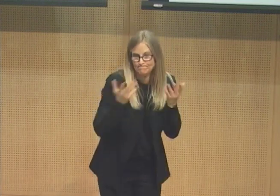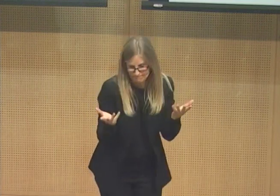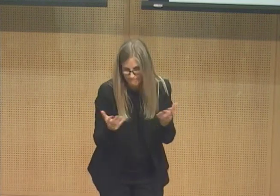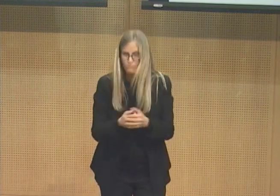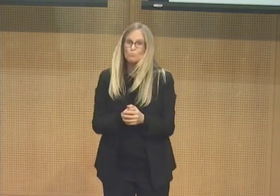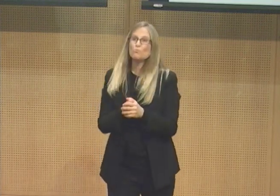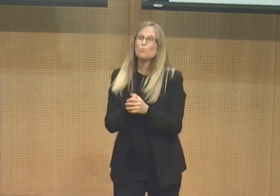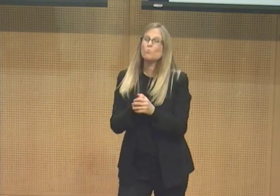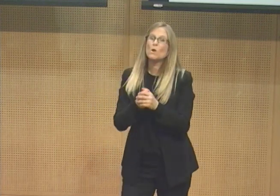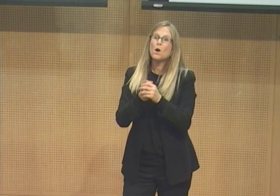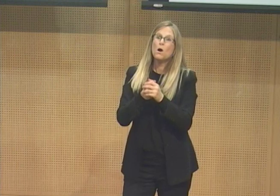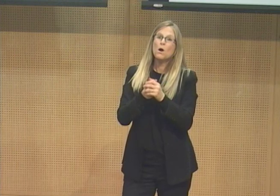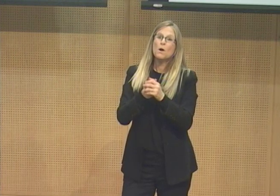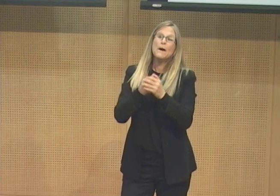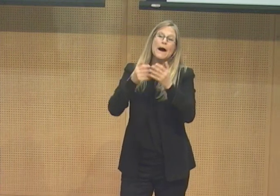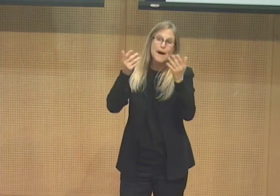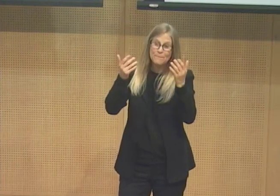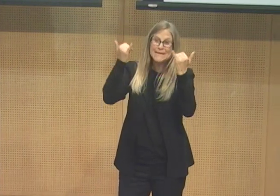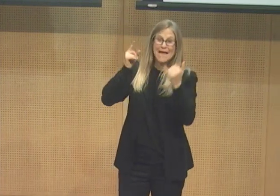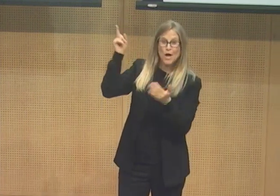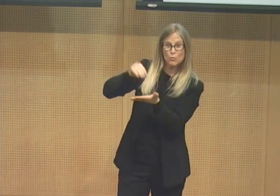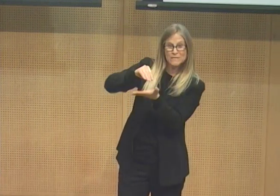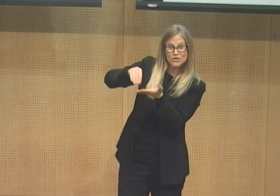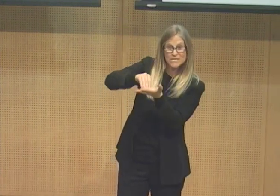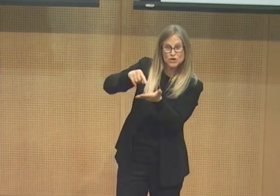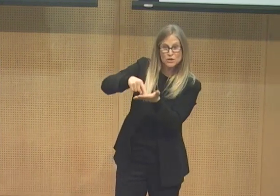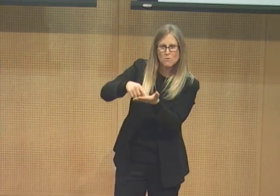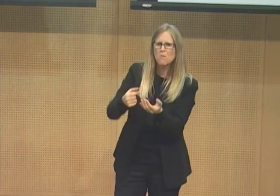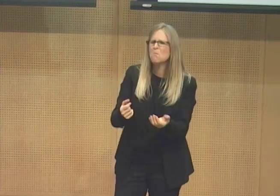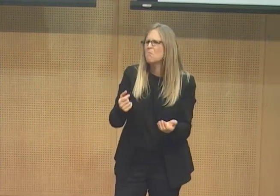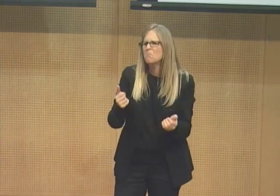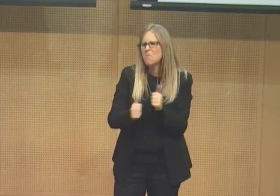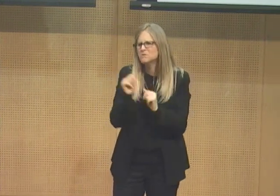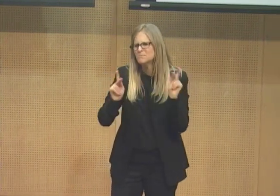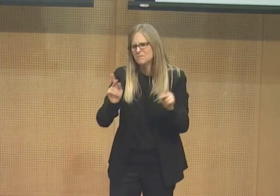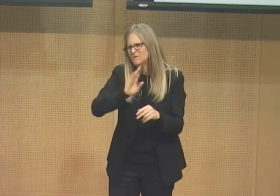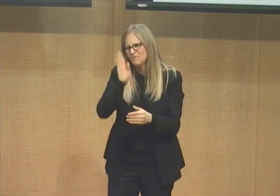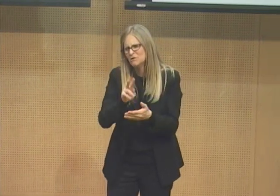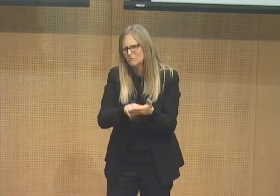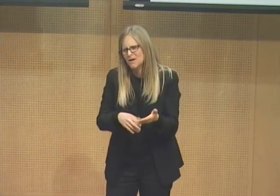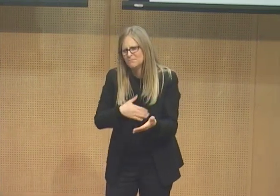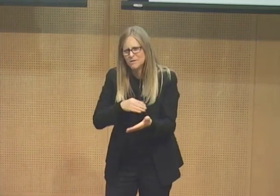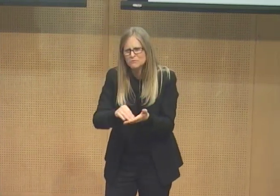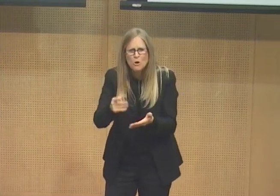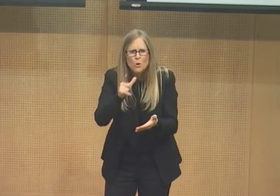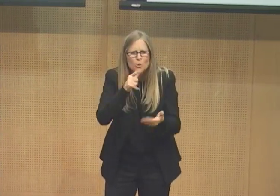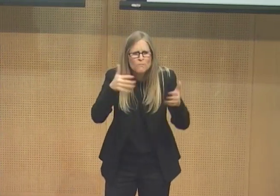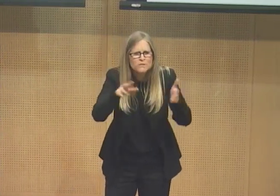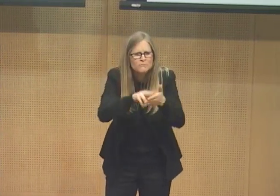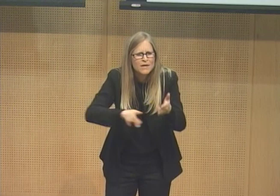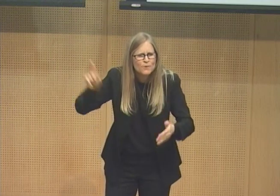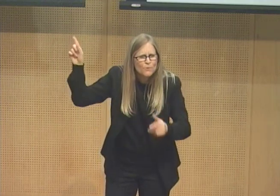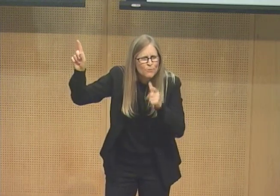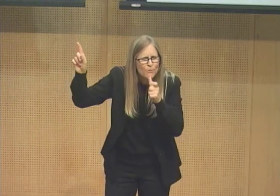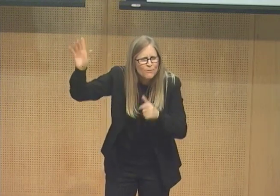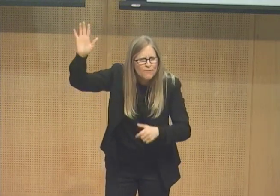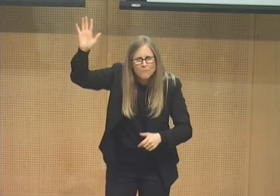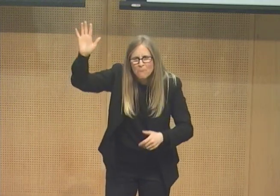about these things and begin to build resistance as a community together. Most people will never read my dissertation.